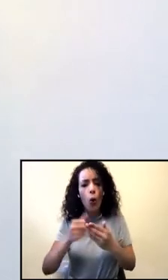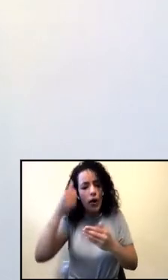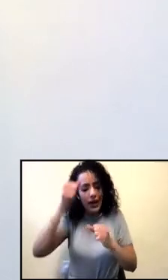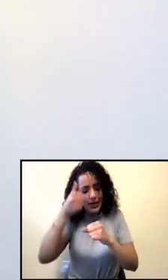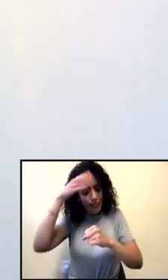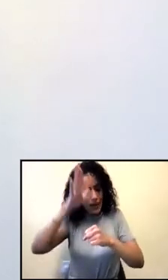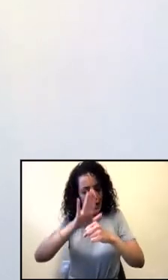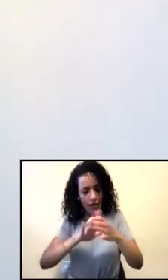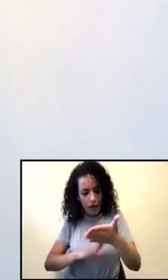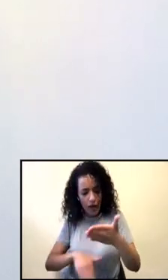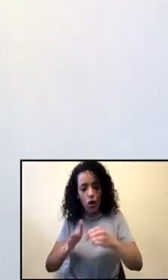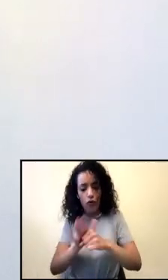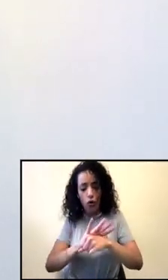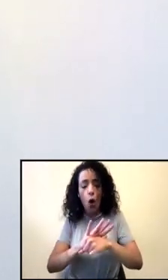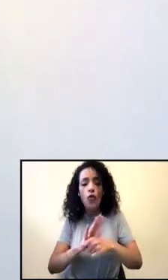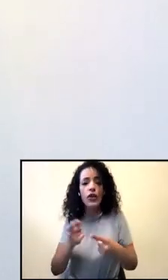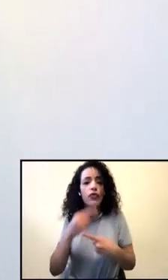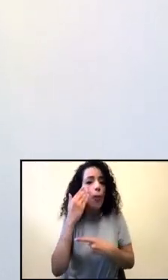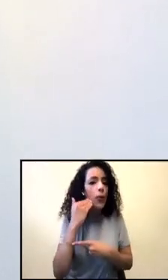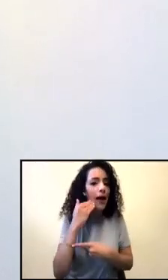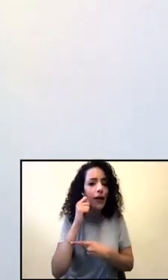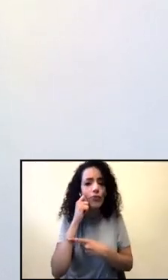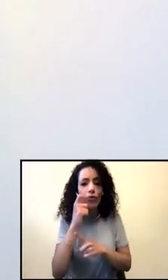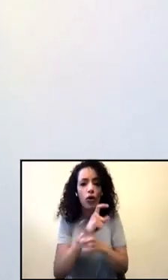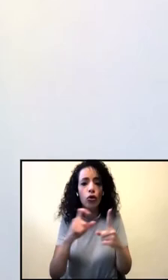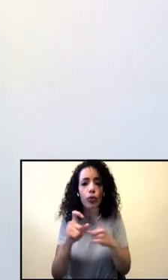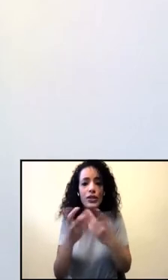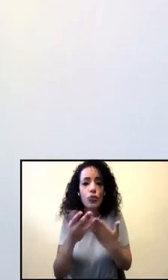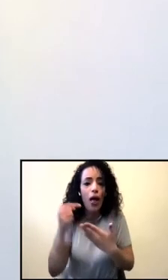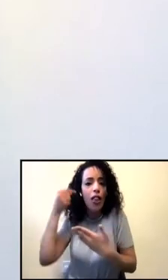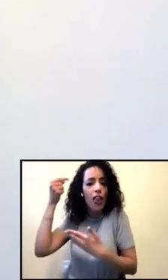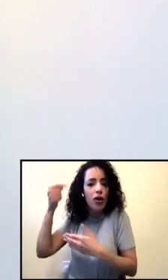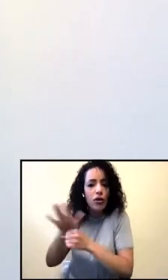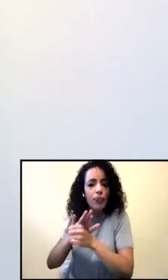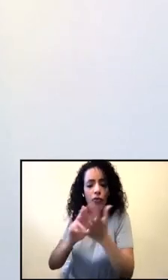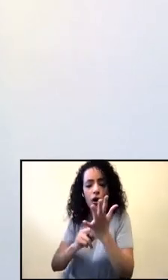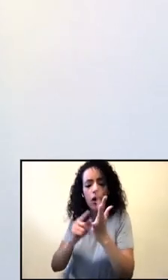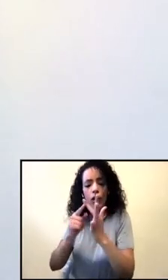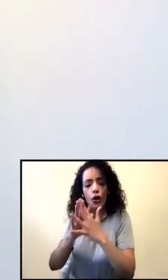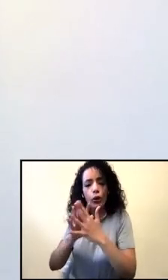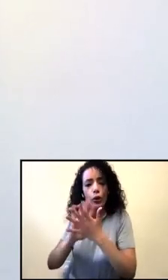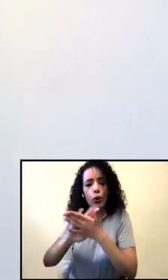communities in the London Borough of Newham. Early on in the pandemic, it was revealed that Newham,